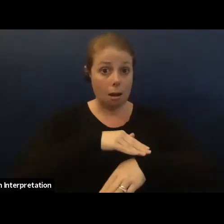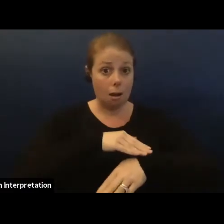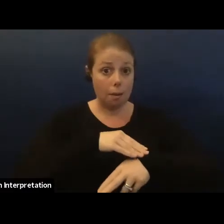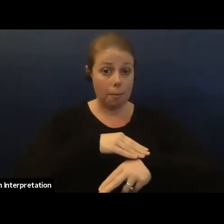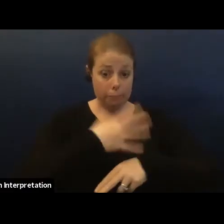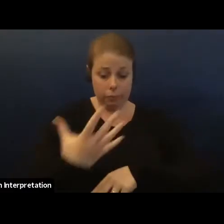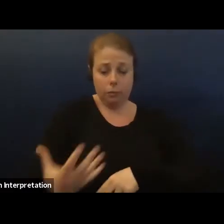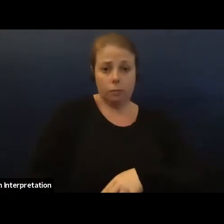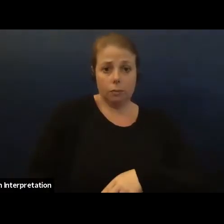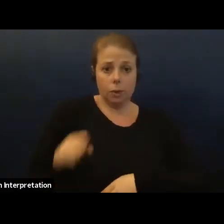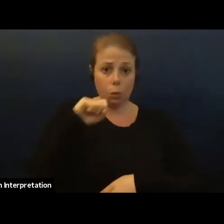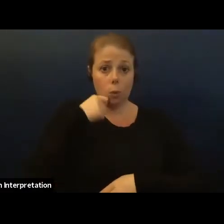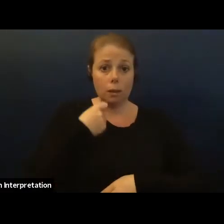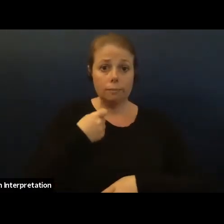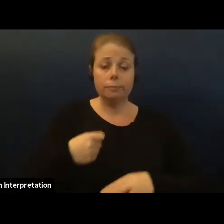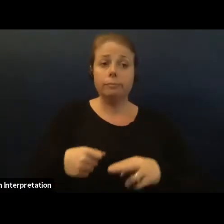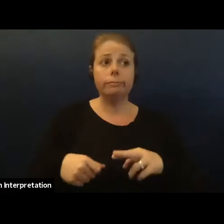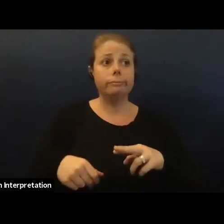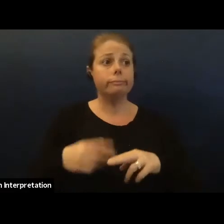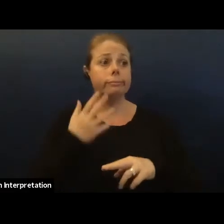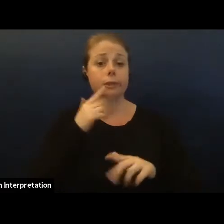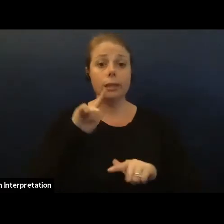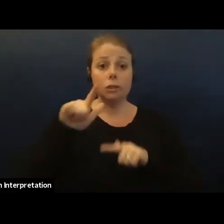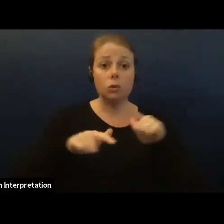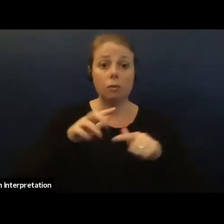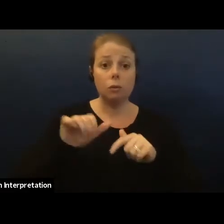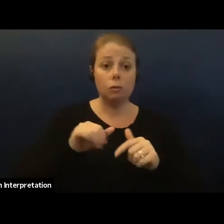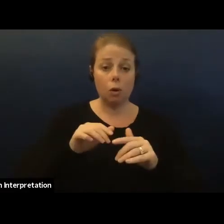we will organise travel and accommodation for you and provide a travel allowance to